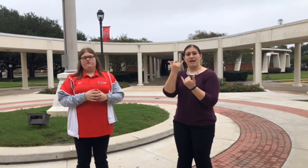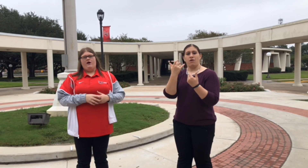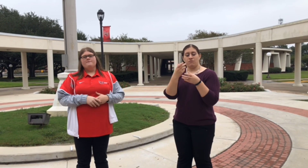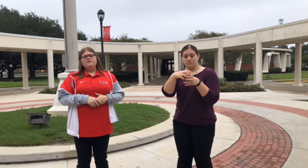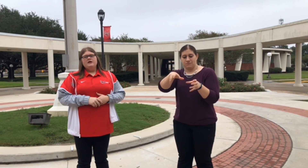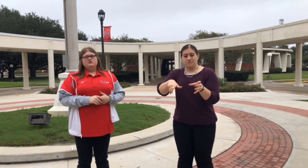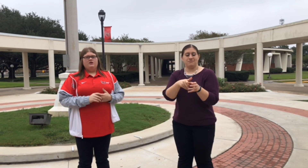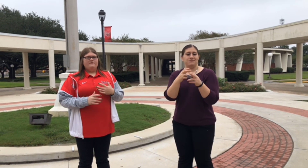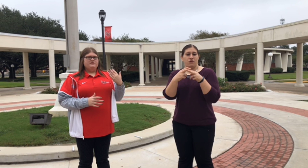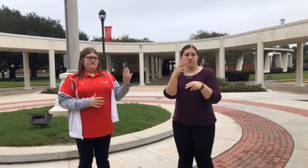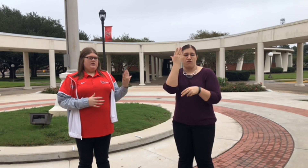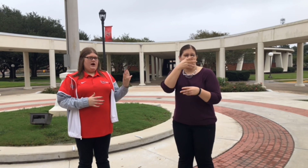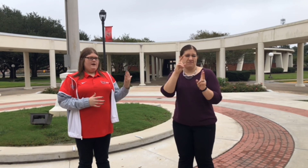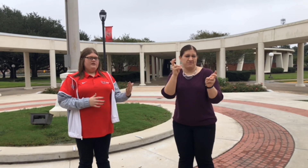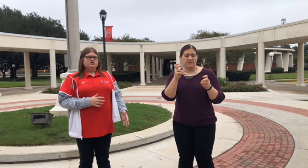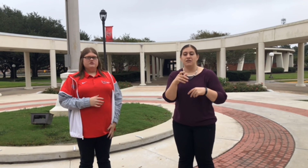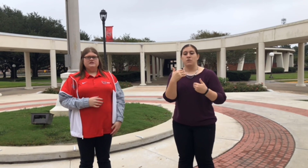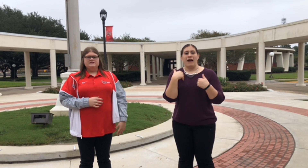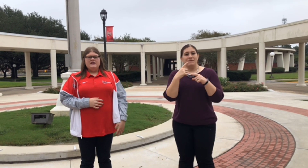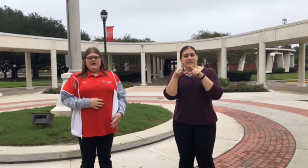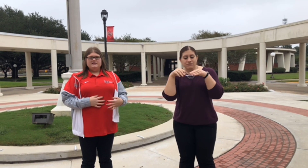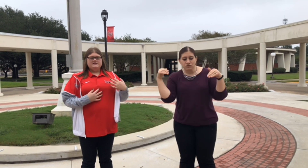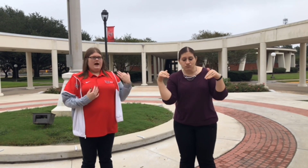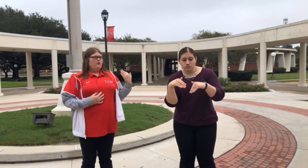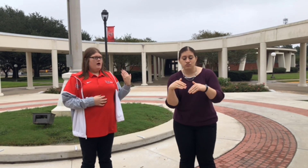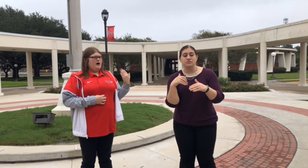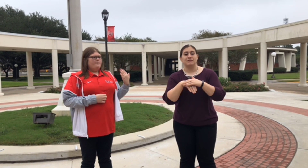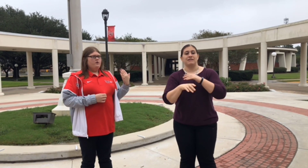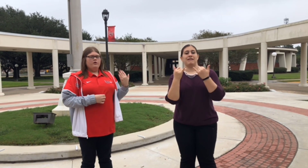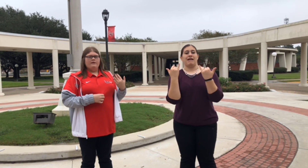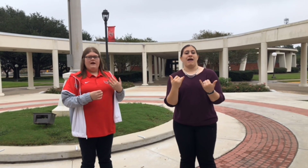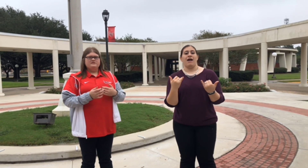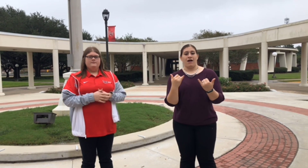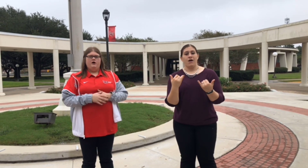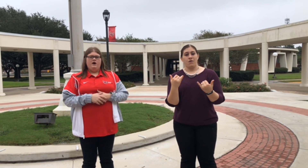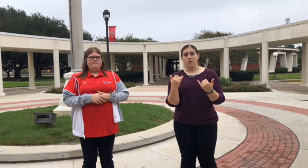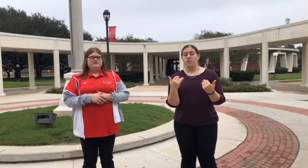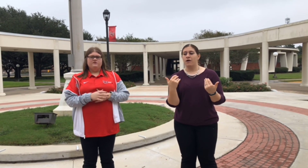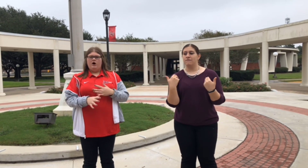"front" and you have different entrances. It''s now where we have some different